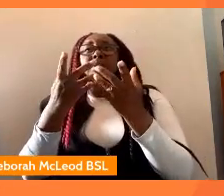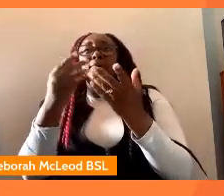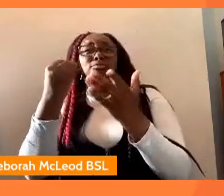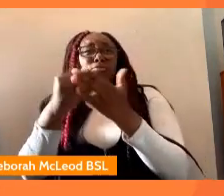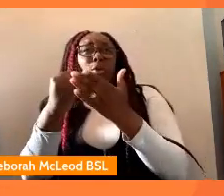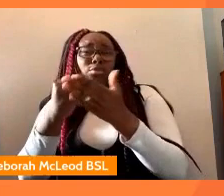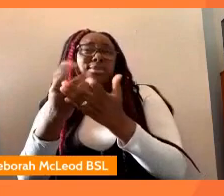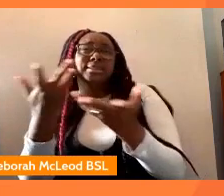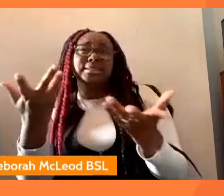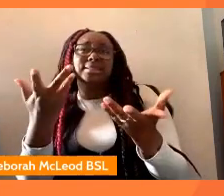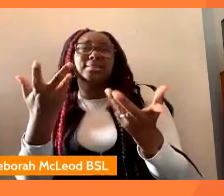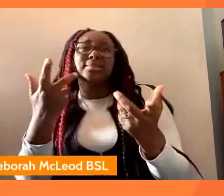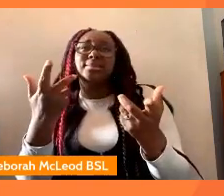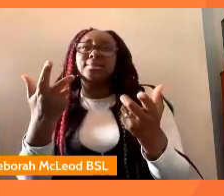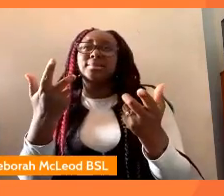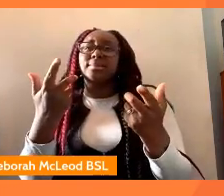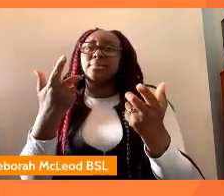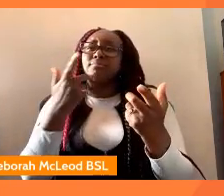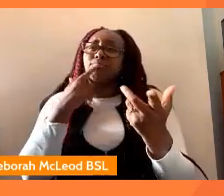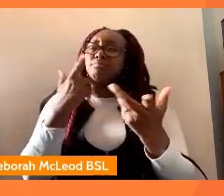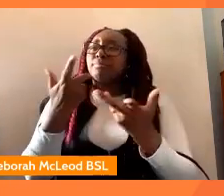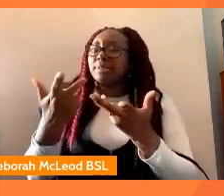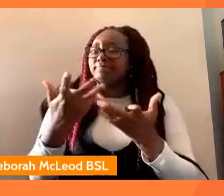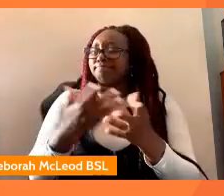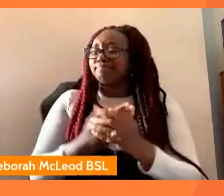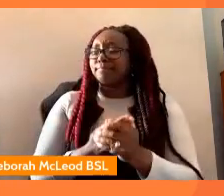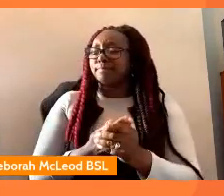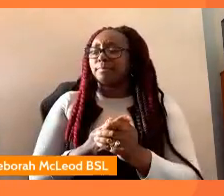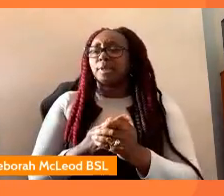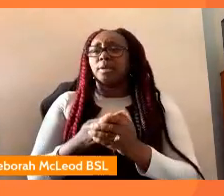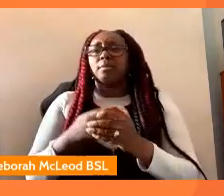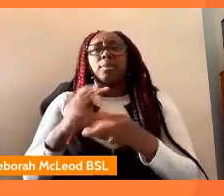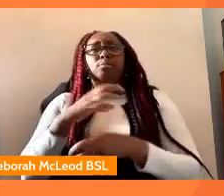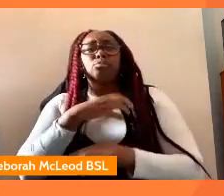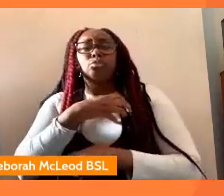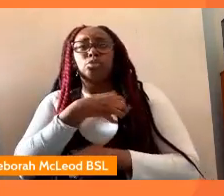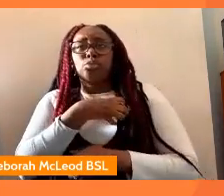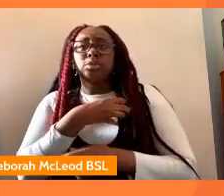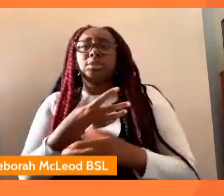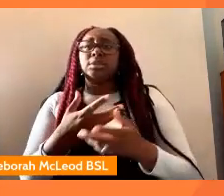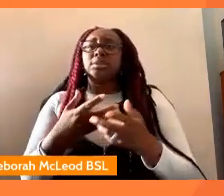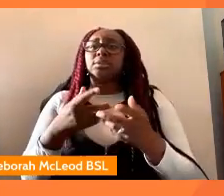We of course are part of the unions for that and we have a separate company